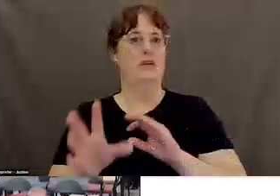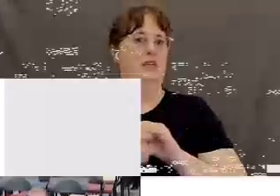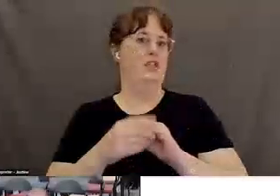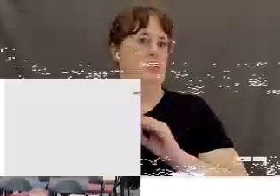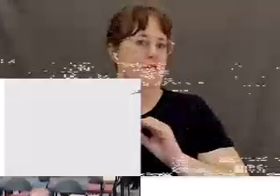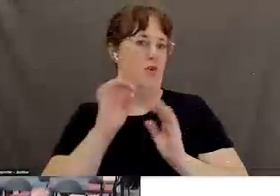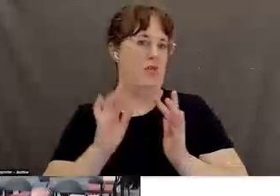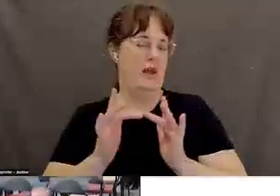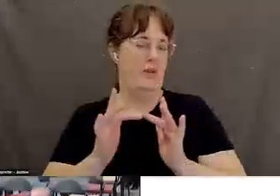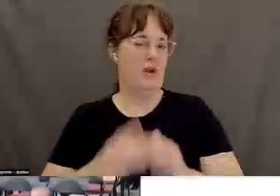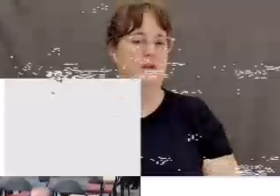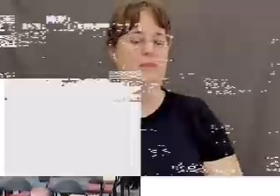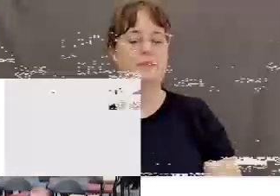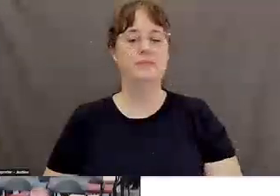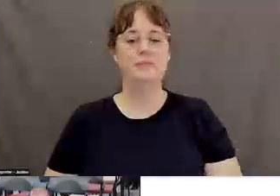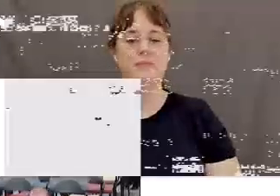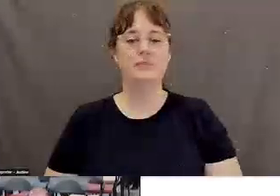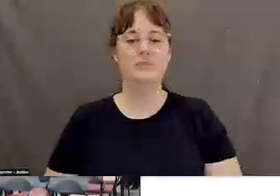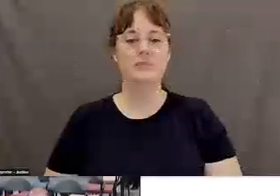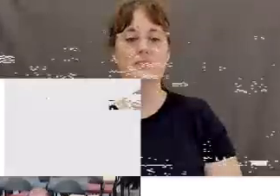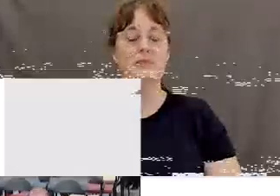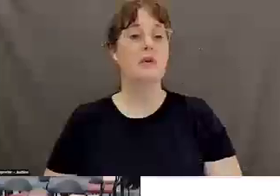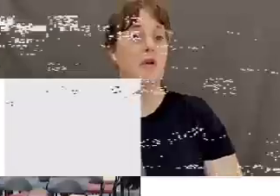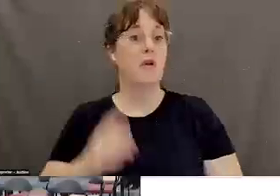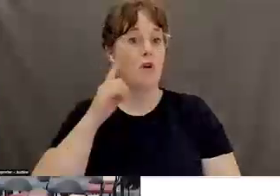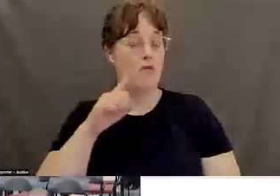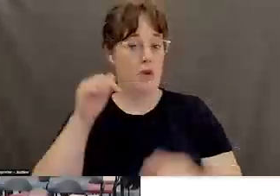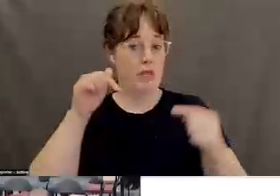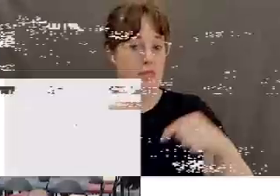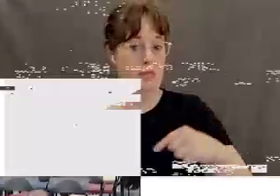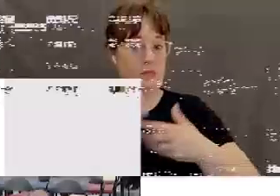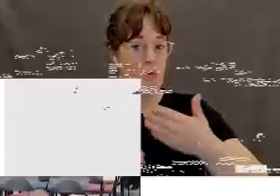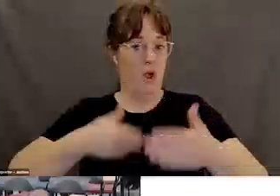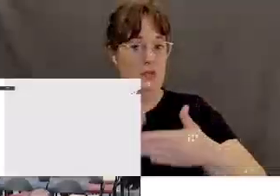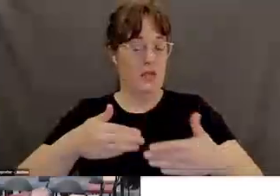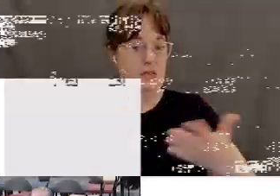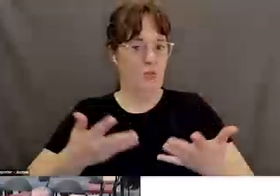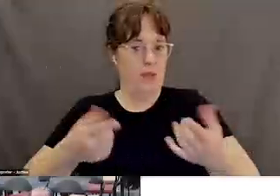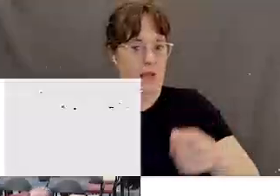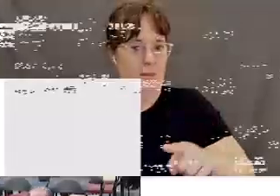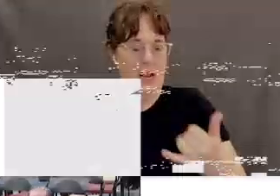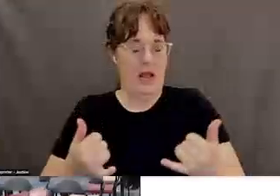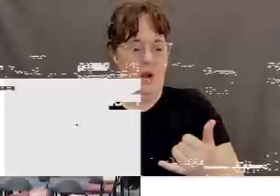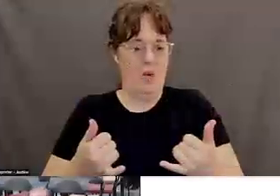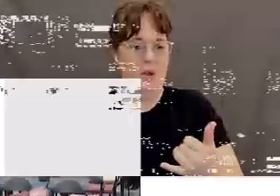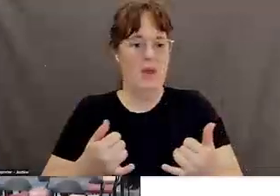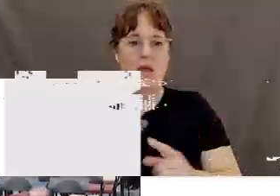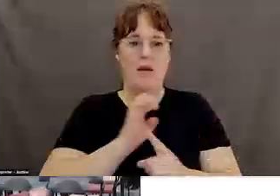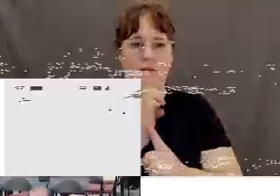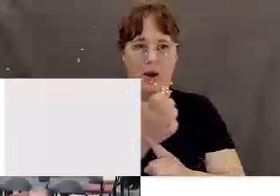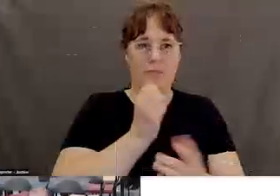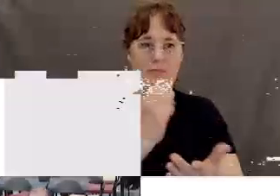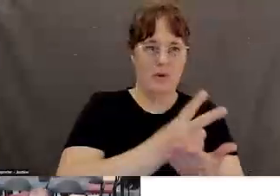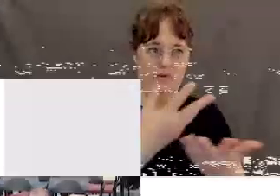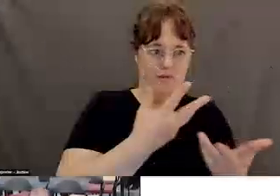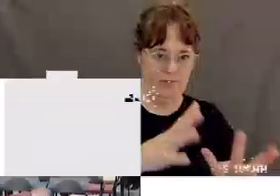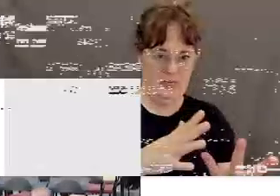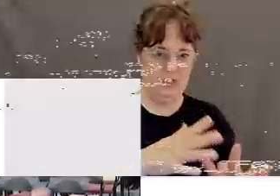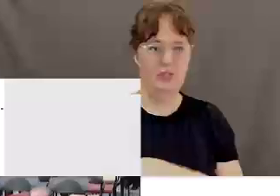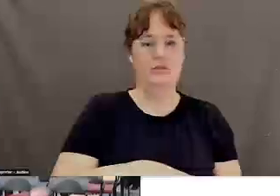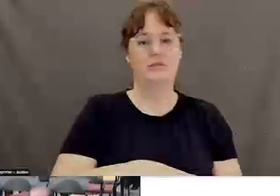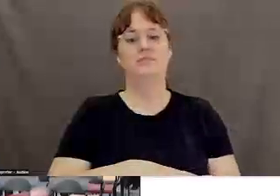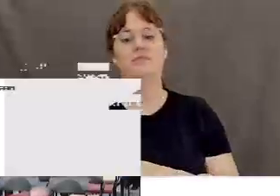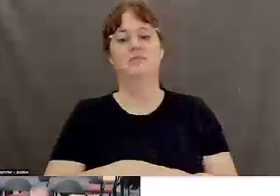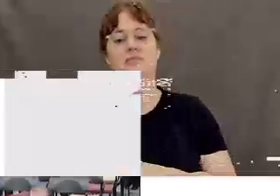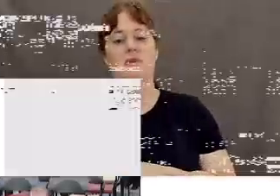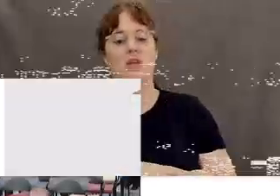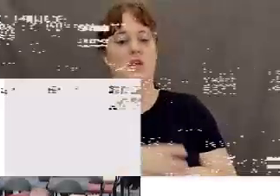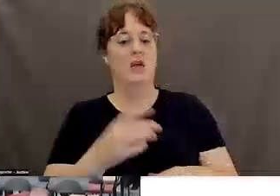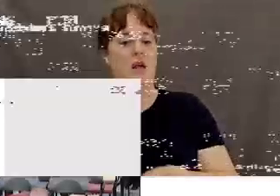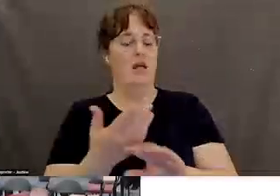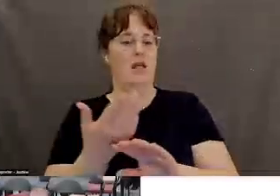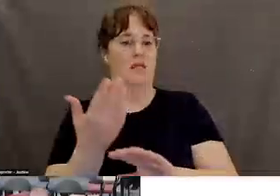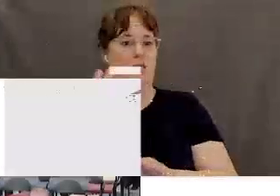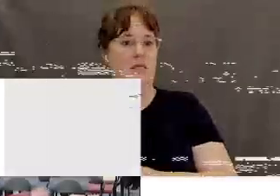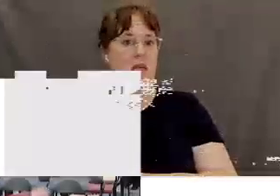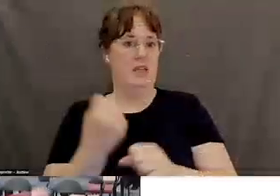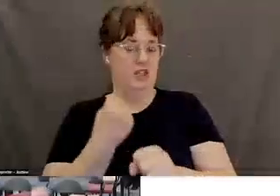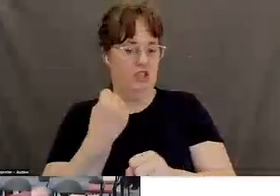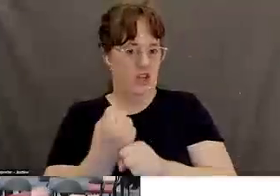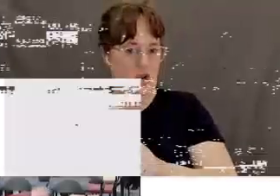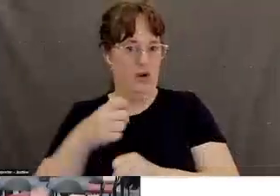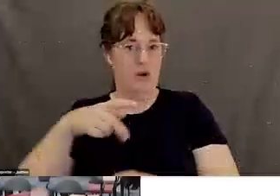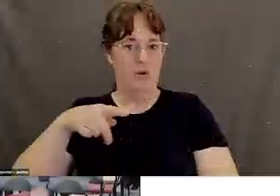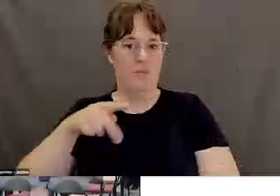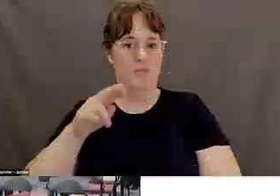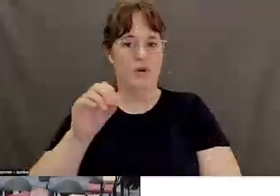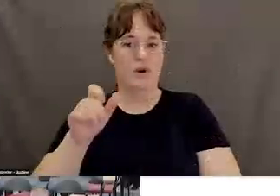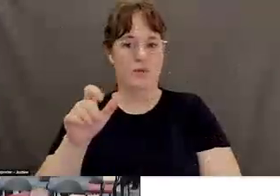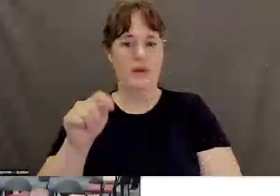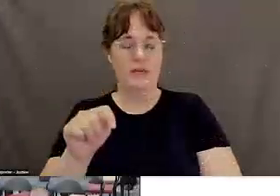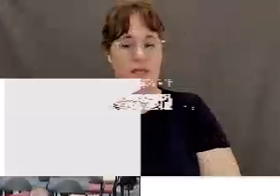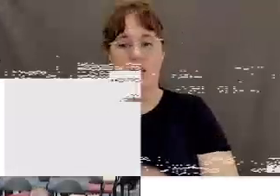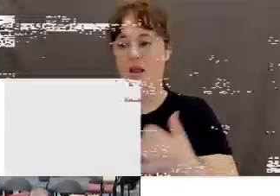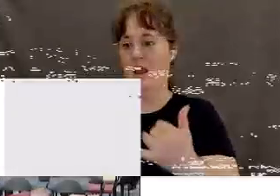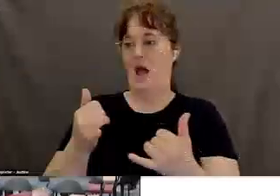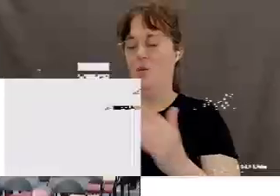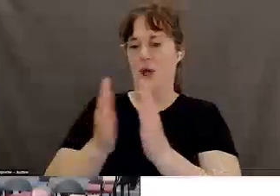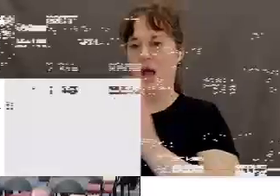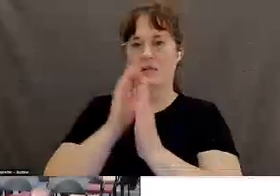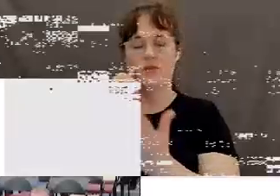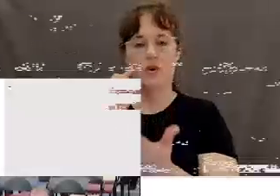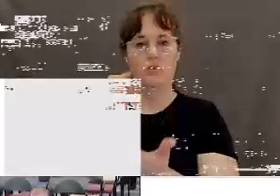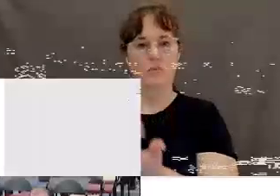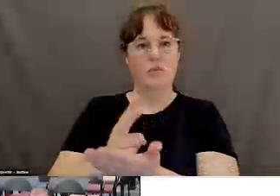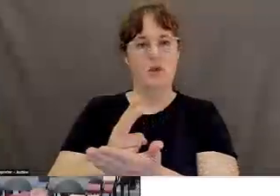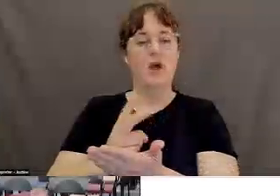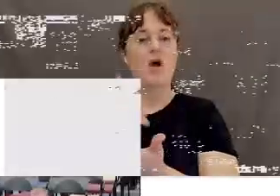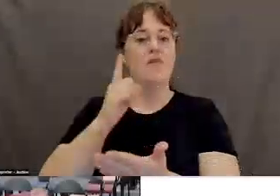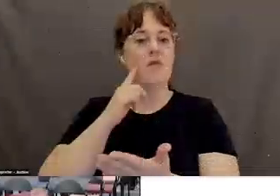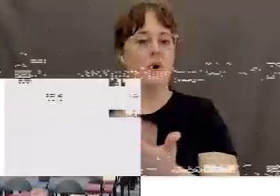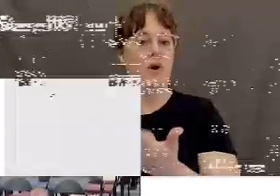Boardroom: Just in terms of where we are in process, we've already gone through the environmental approvals, we have the record of decision, we spent the last year in procurement, and so we're here today to seek your approval for the award of a contract to Hoffman.